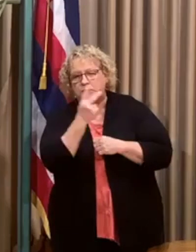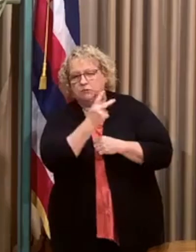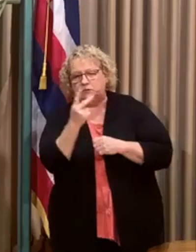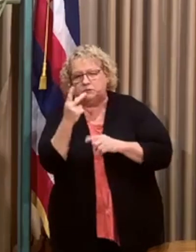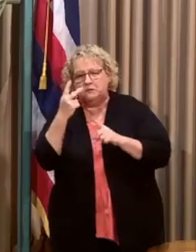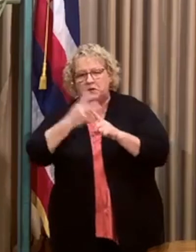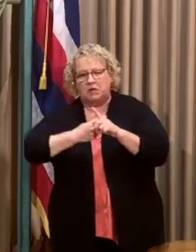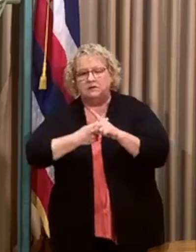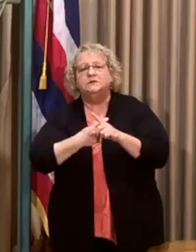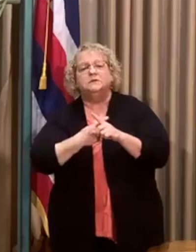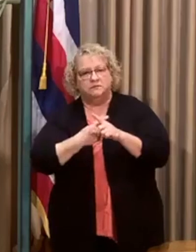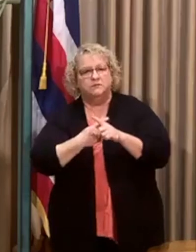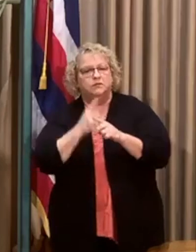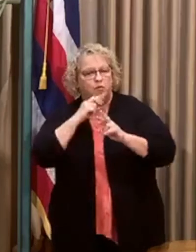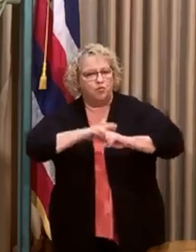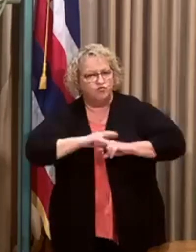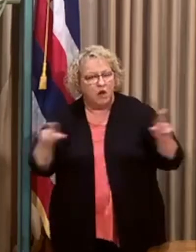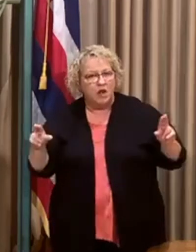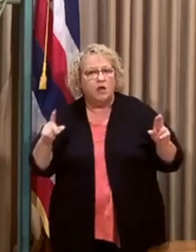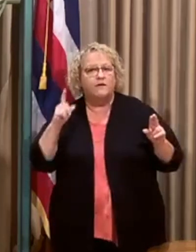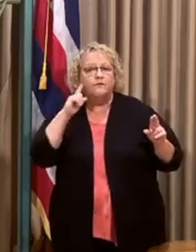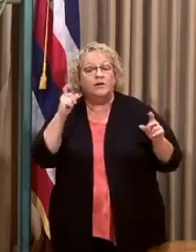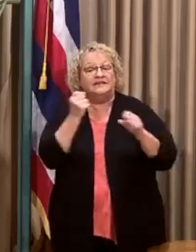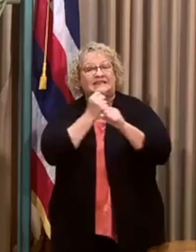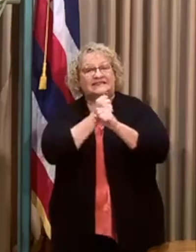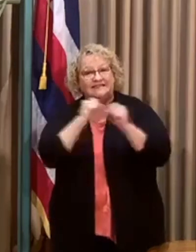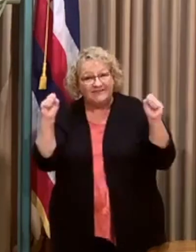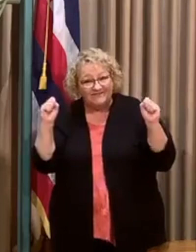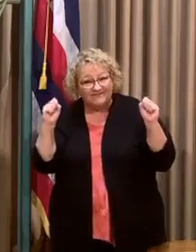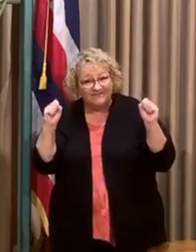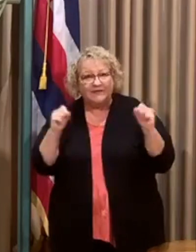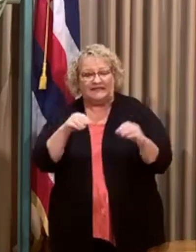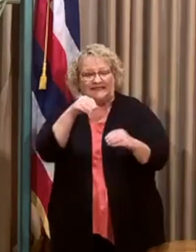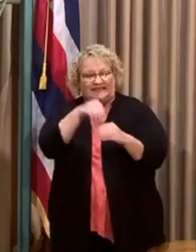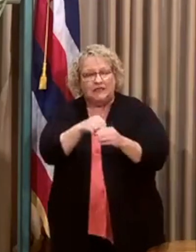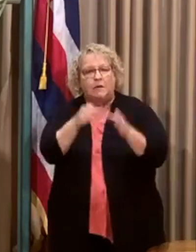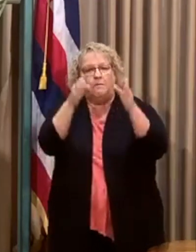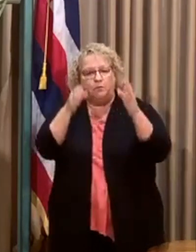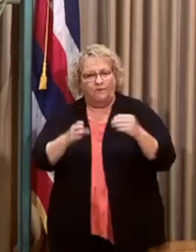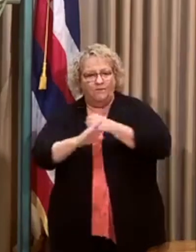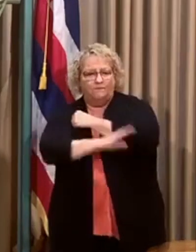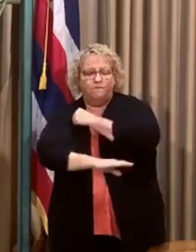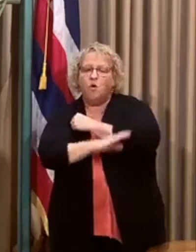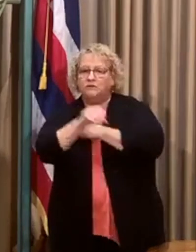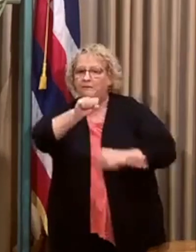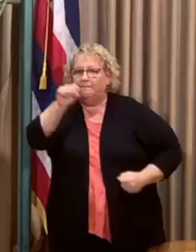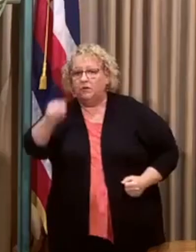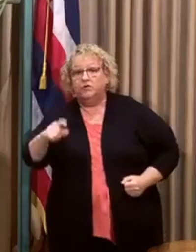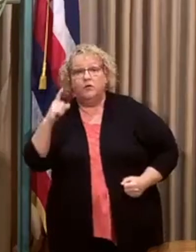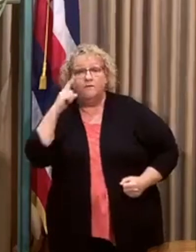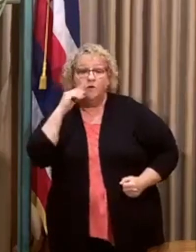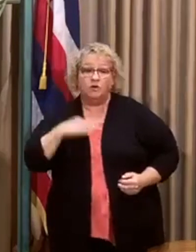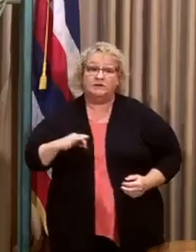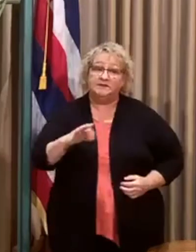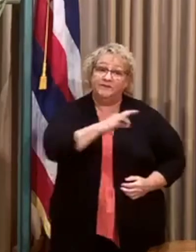to ensure that we're ready for a safe in-person fall semester for our students, our faculty and our employees.